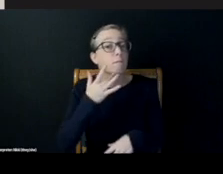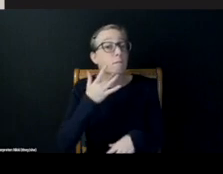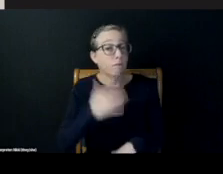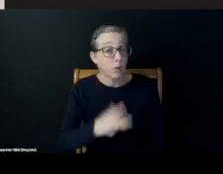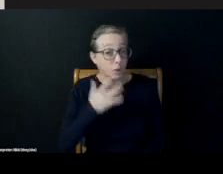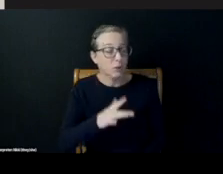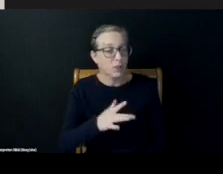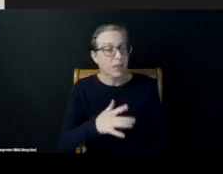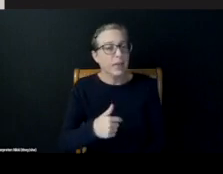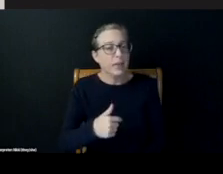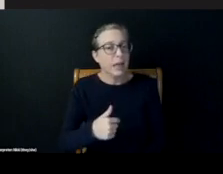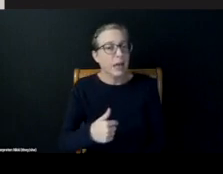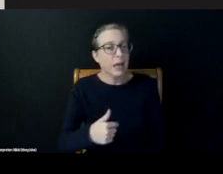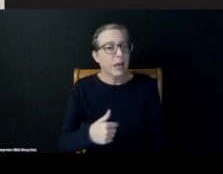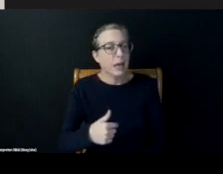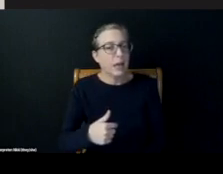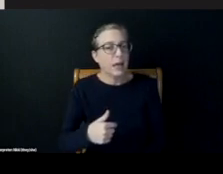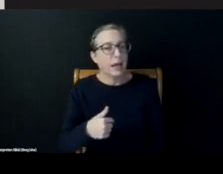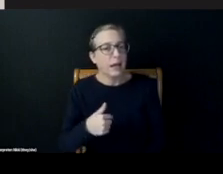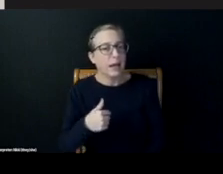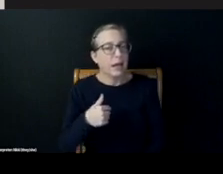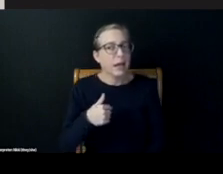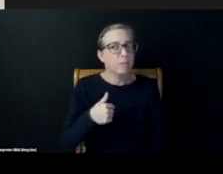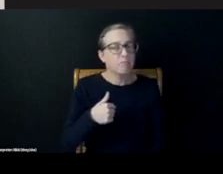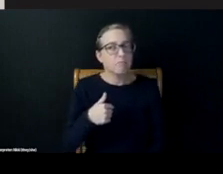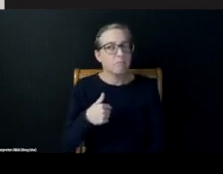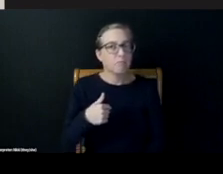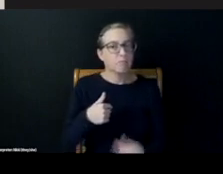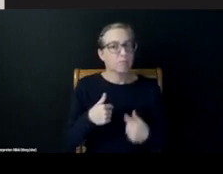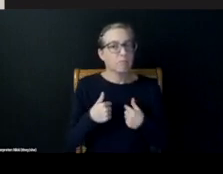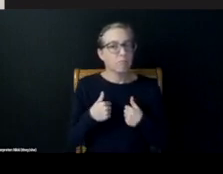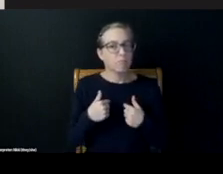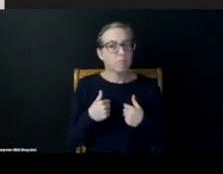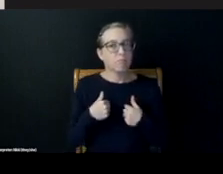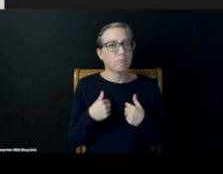to experience parenthood much